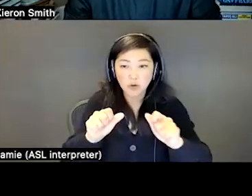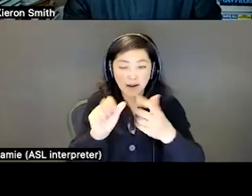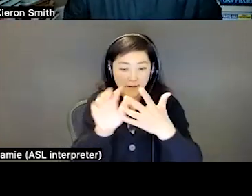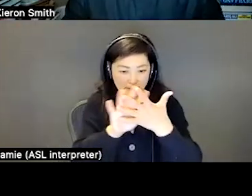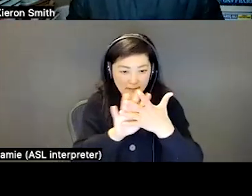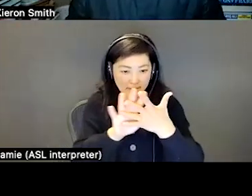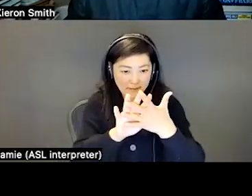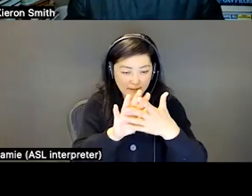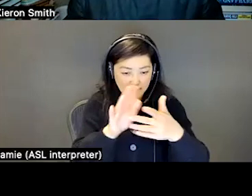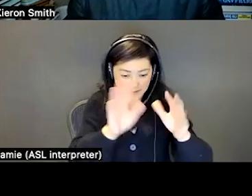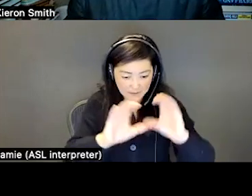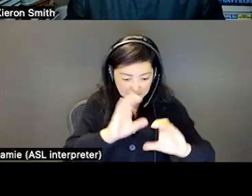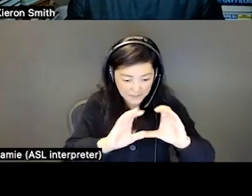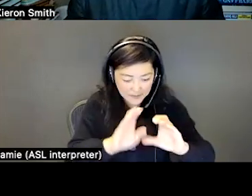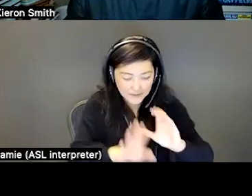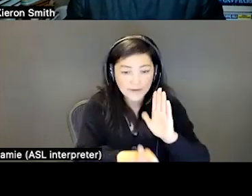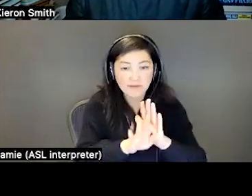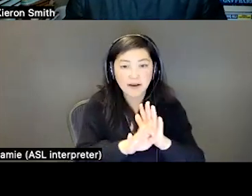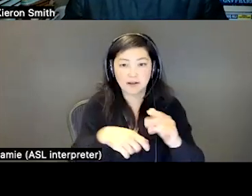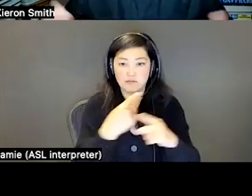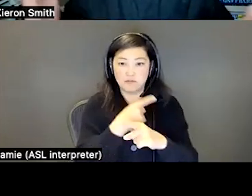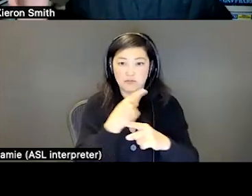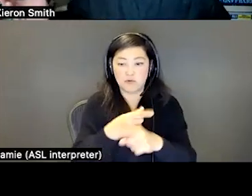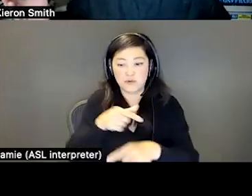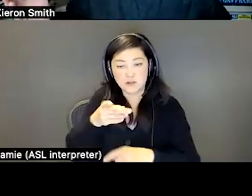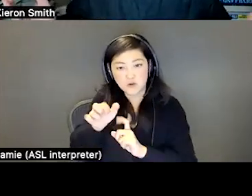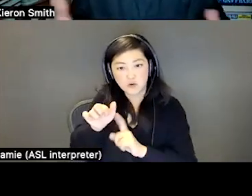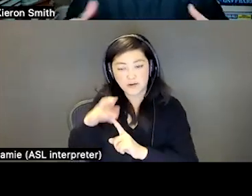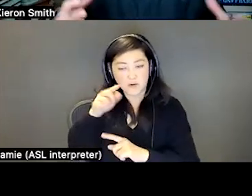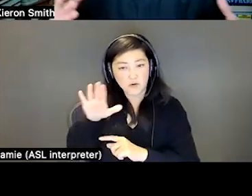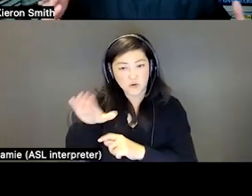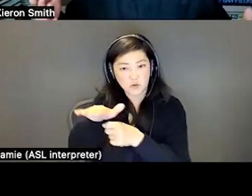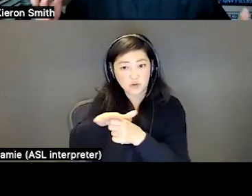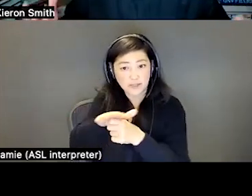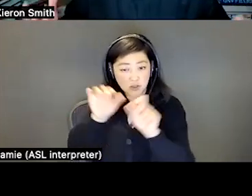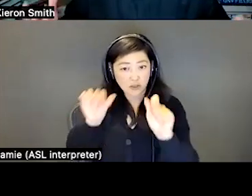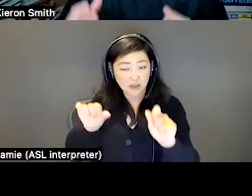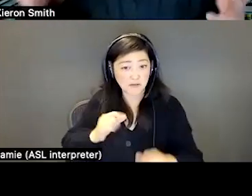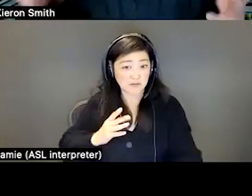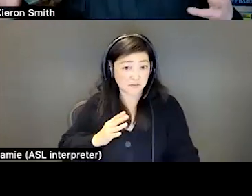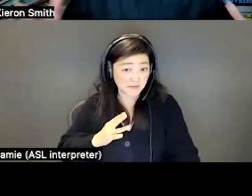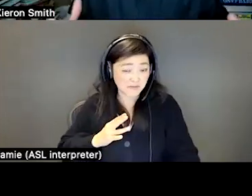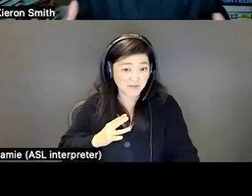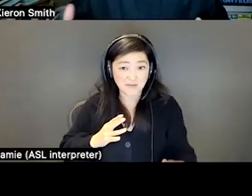correct qualifier for your location. And, you know, we've got international diasporas all